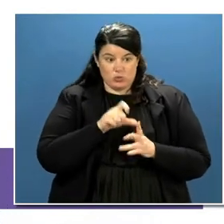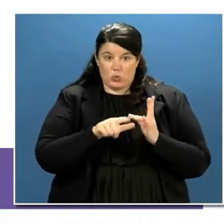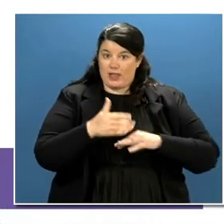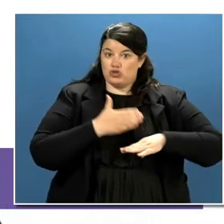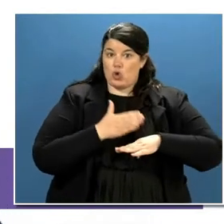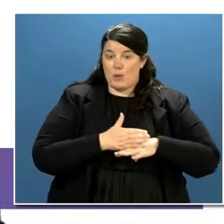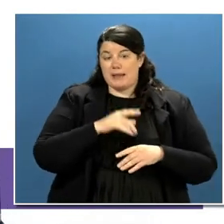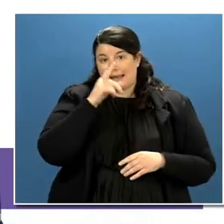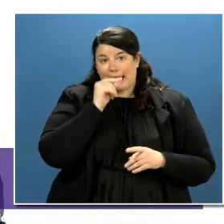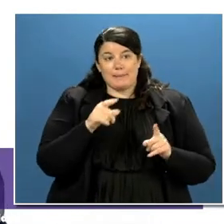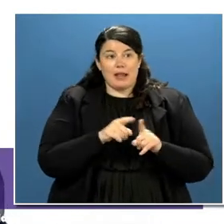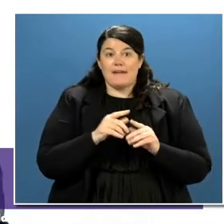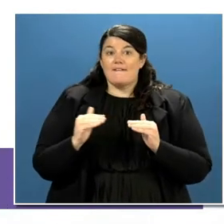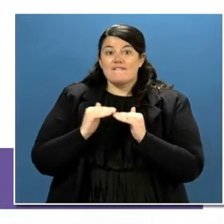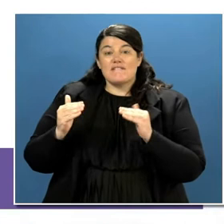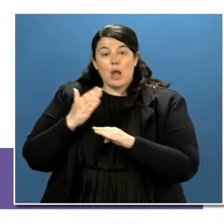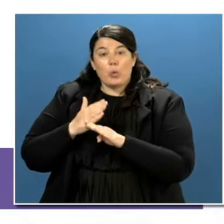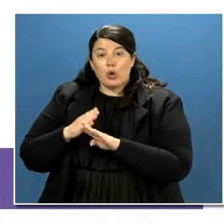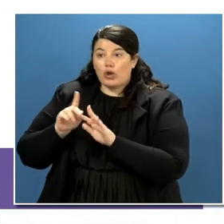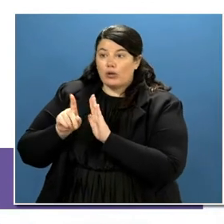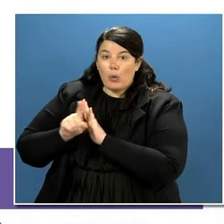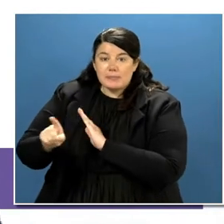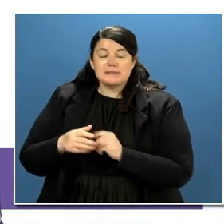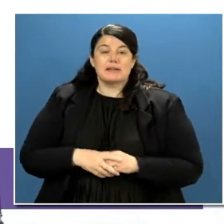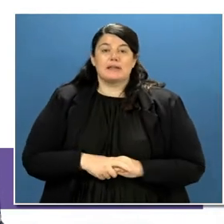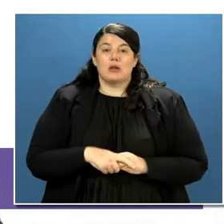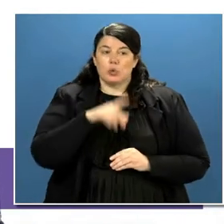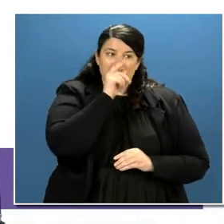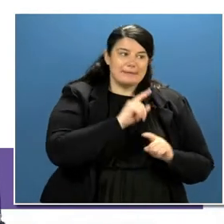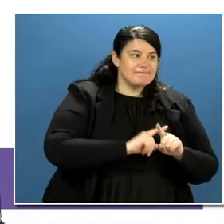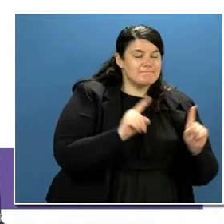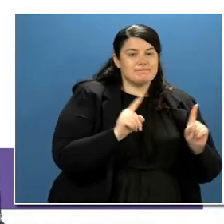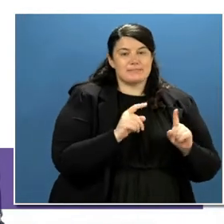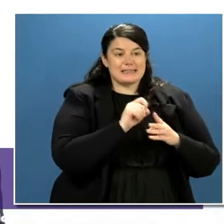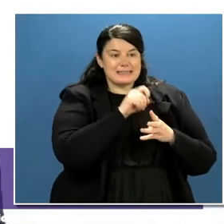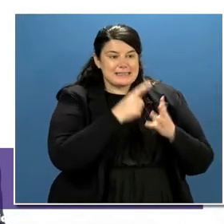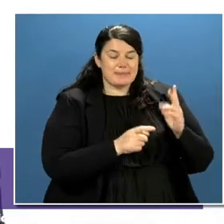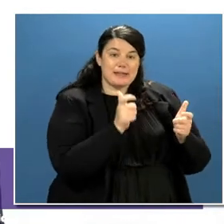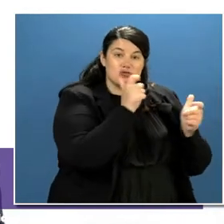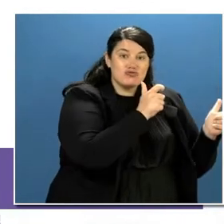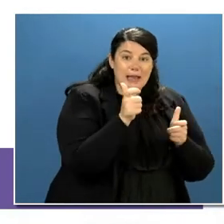It could be a Fair Work Ombudsman, it could be a disability-type regulator of that nature.